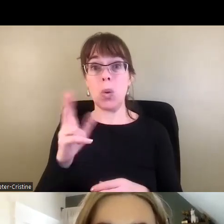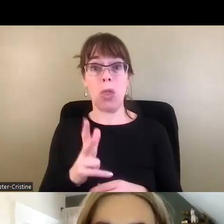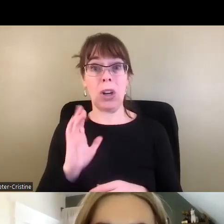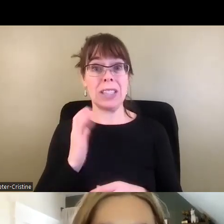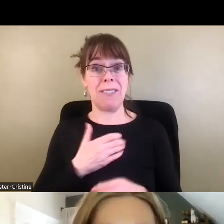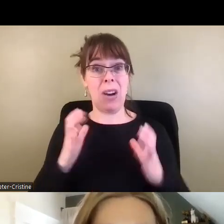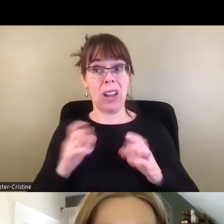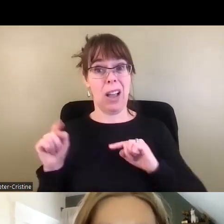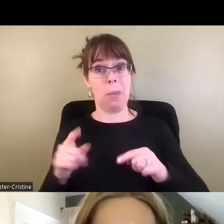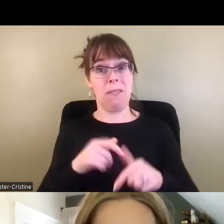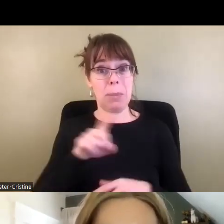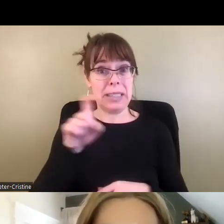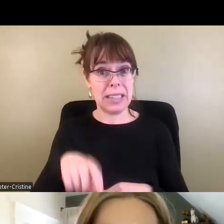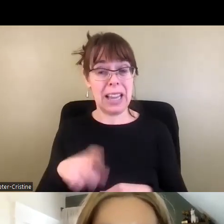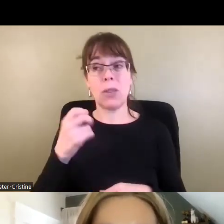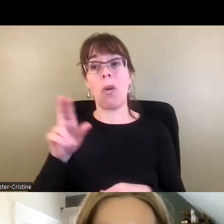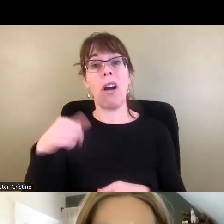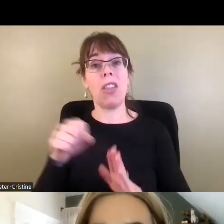as well as many other highly restricted states all over the country.